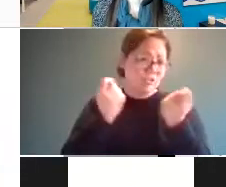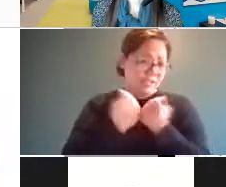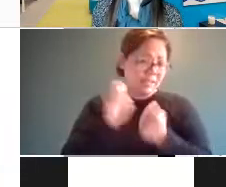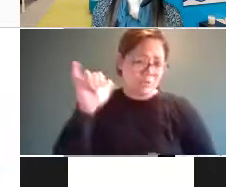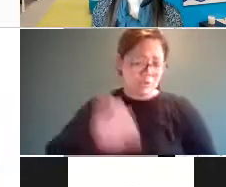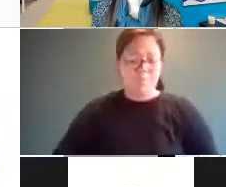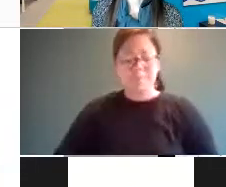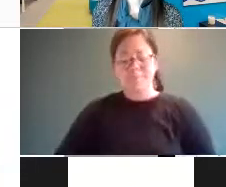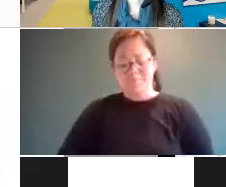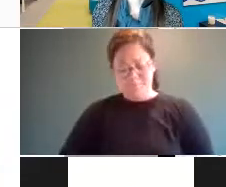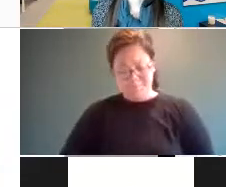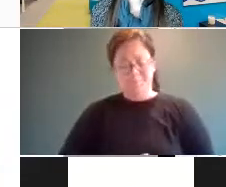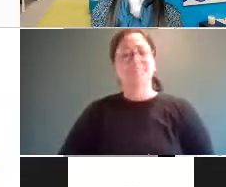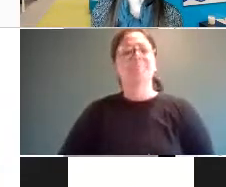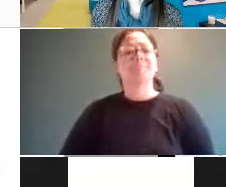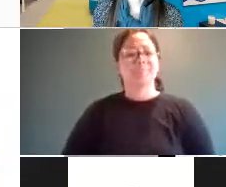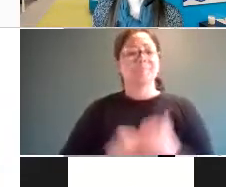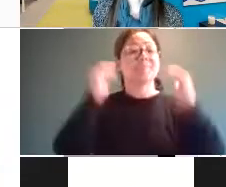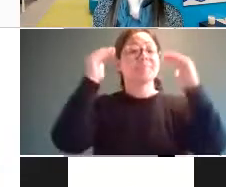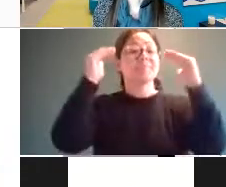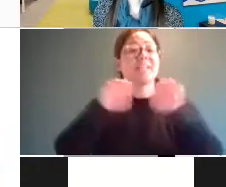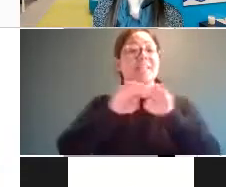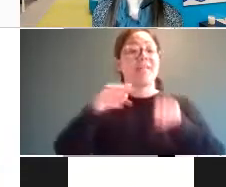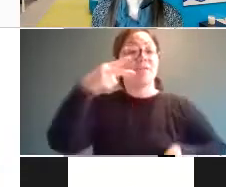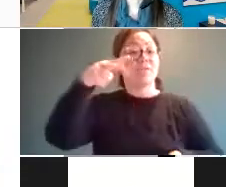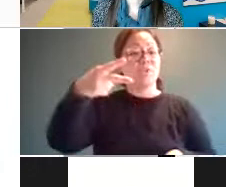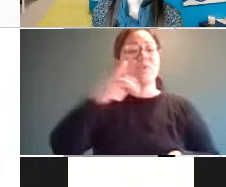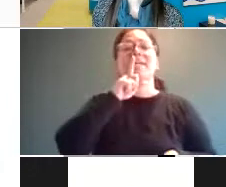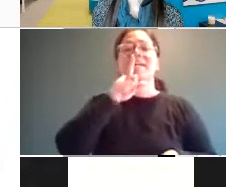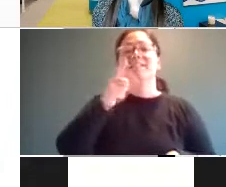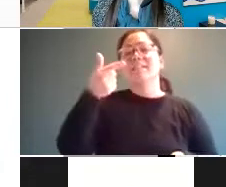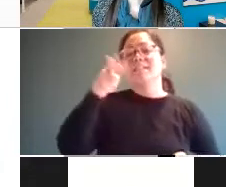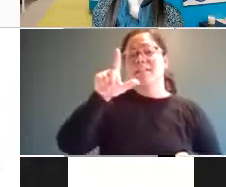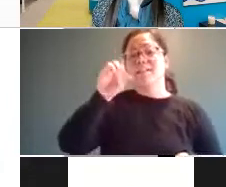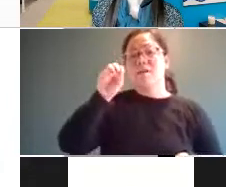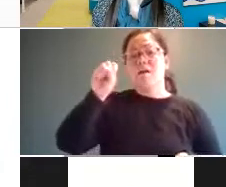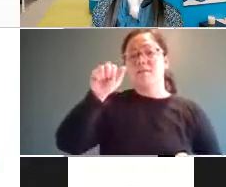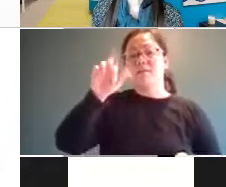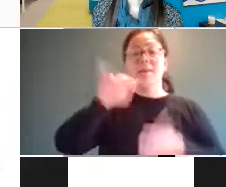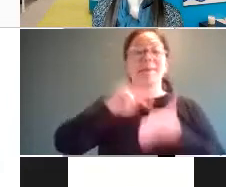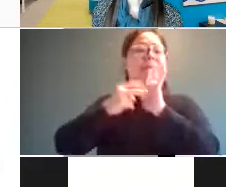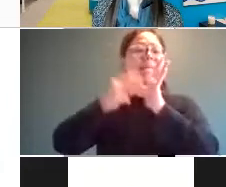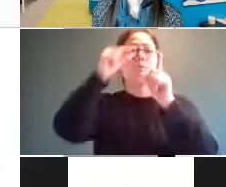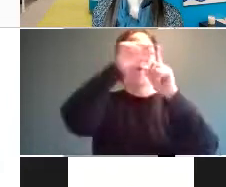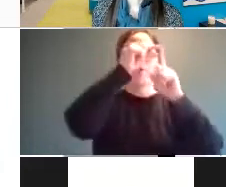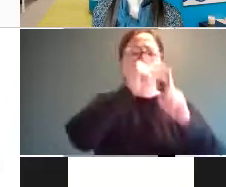The next level of resources includes glossaries, trademark and copyrighted terms,